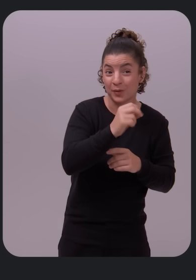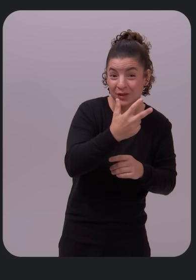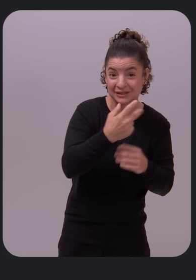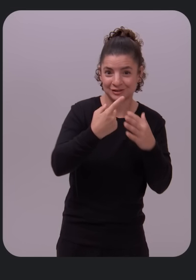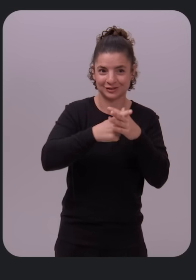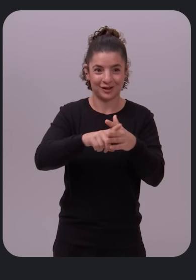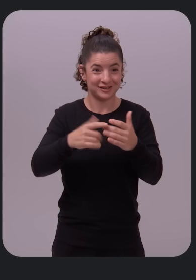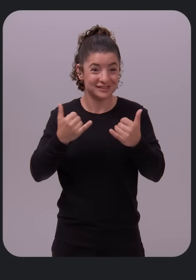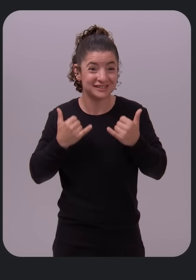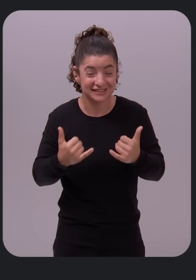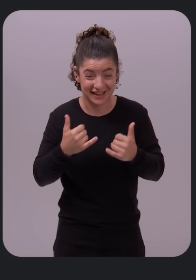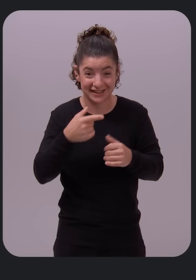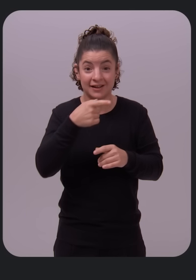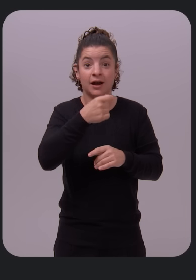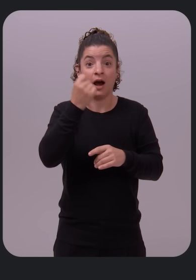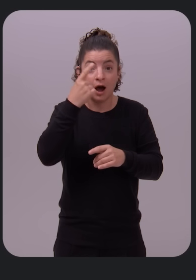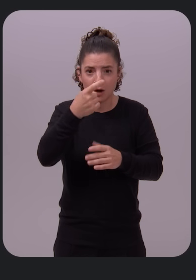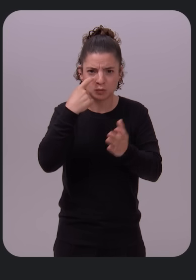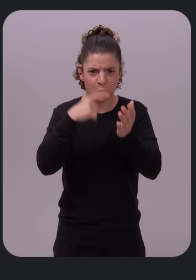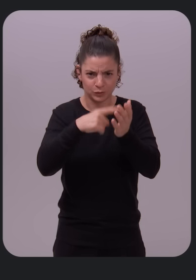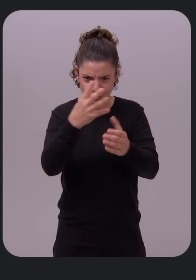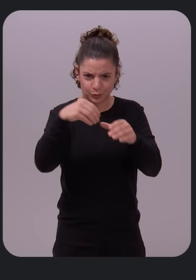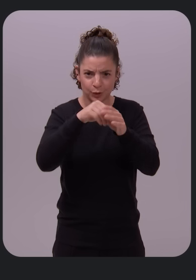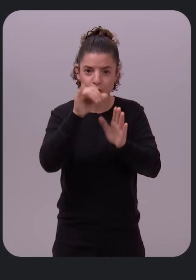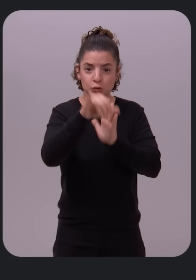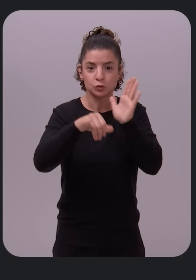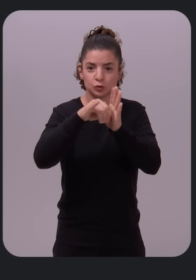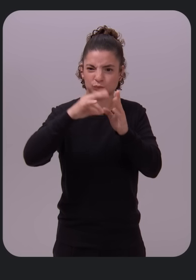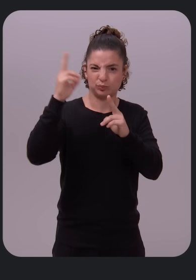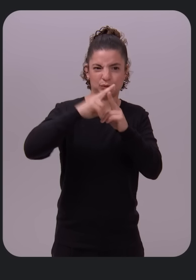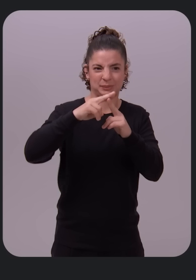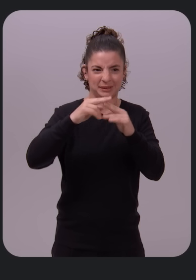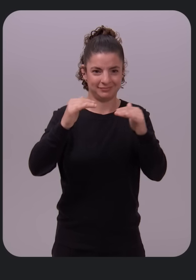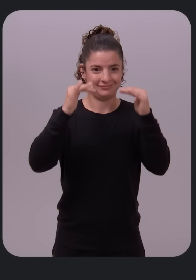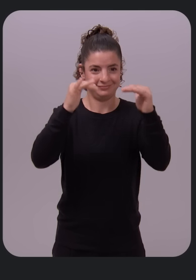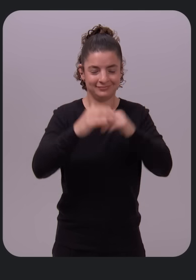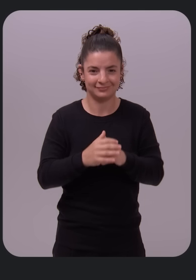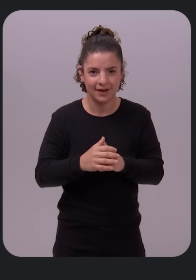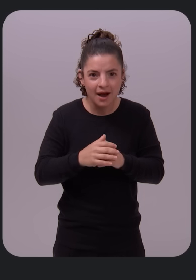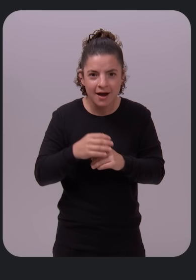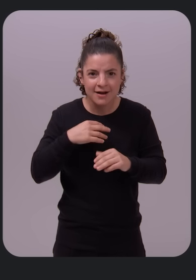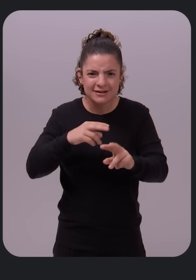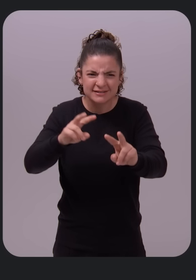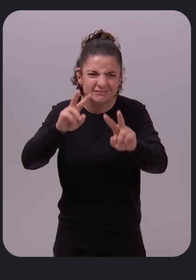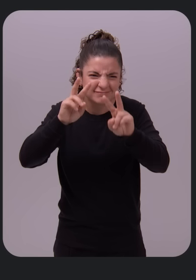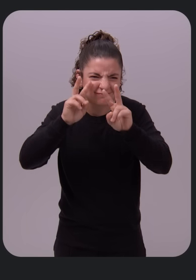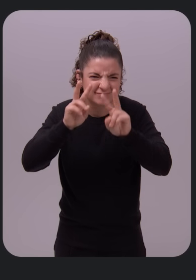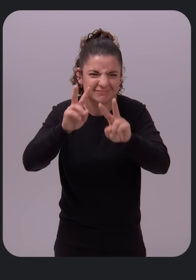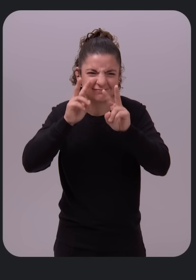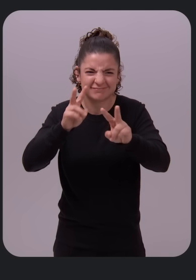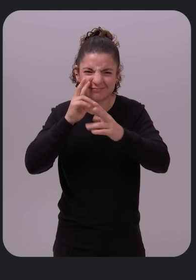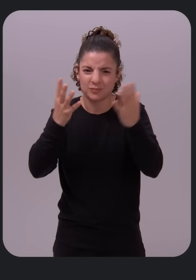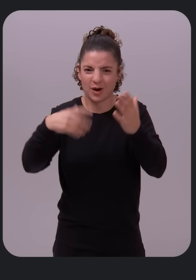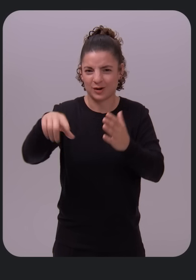And it also comes with YouTube Premium and a massive amount of storage. We can't wait to see what you build,